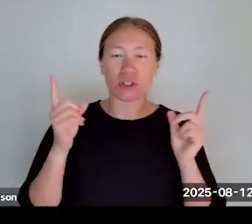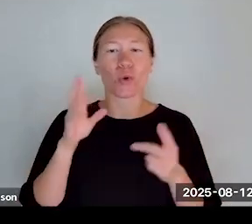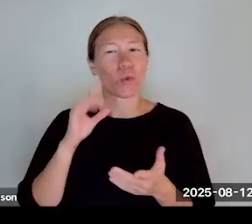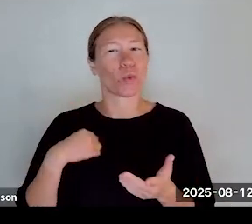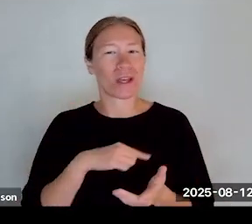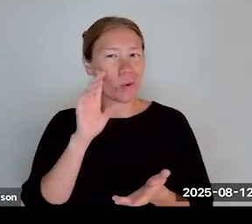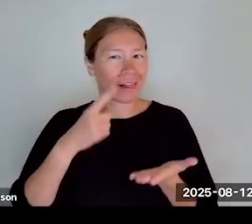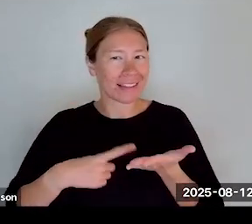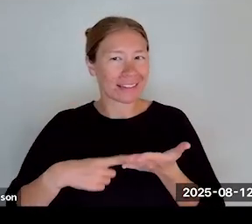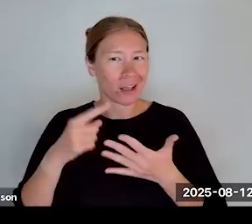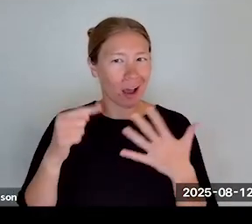a bit later in the presentation.